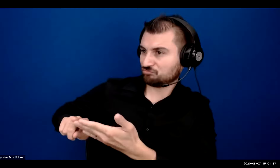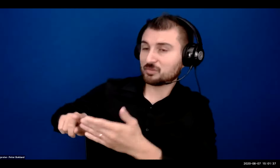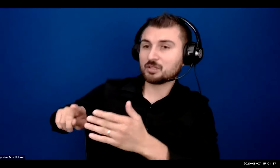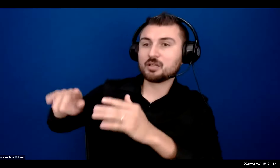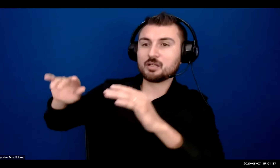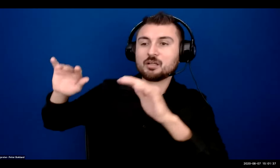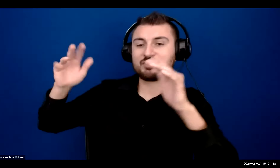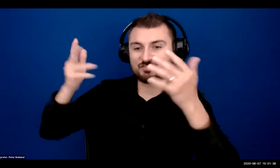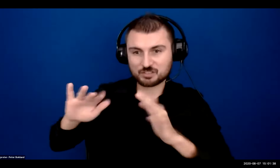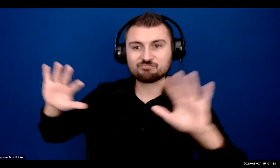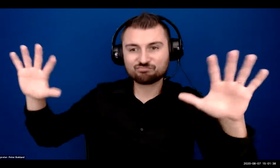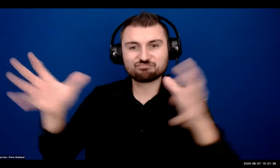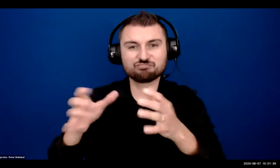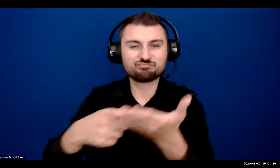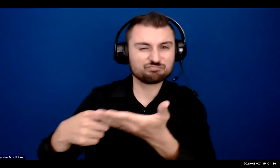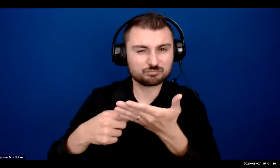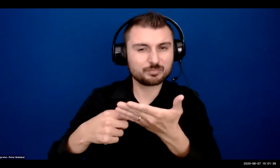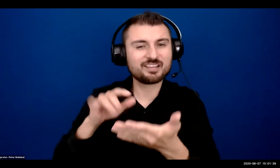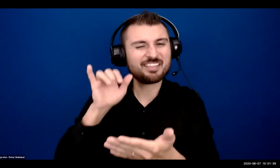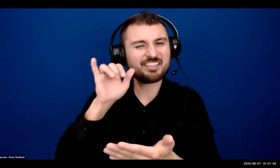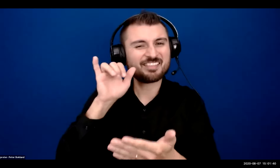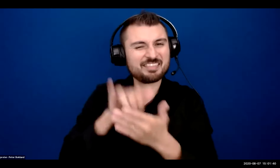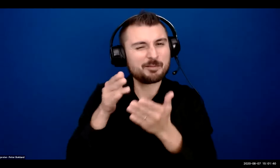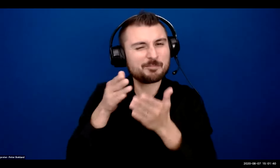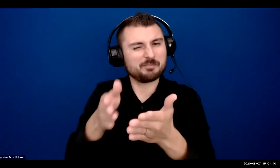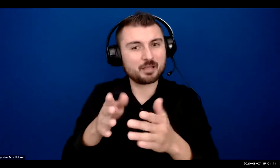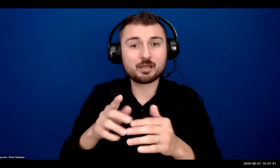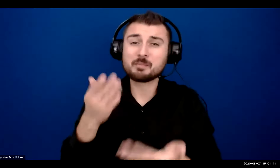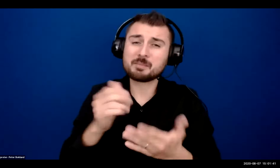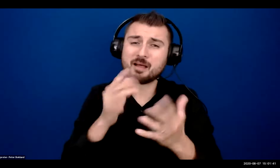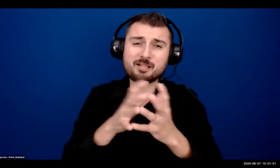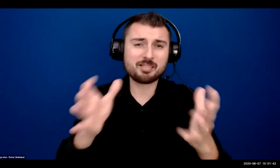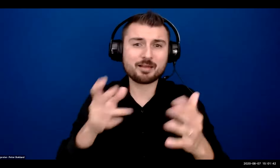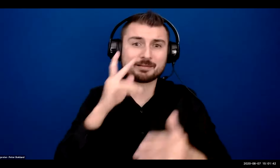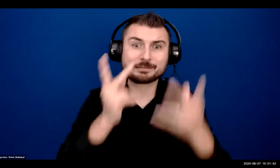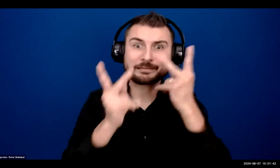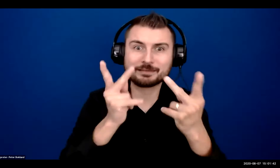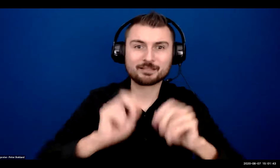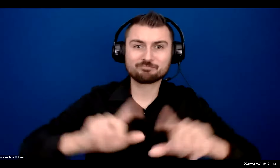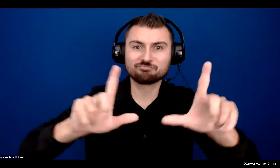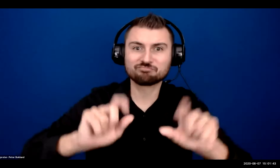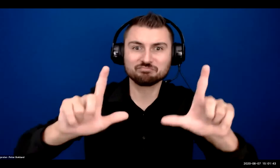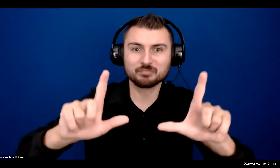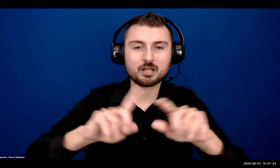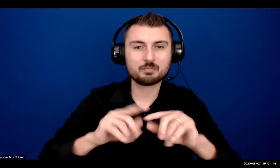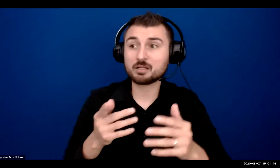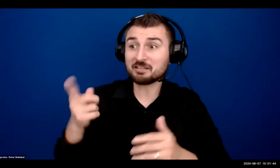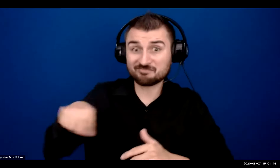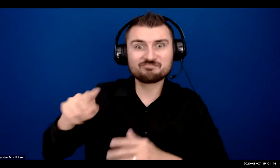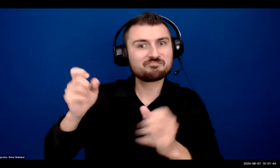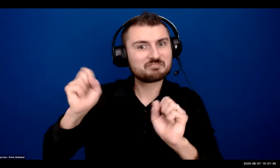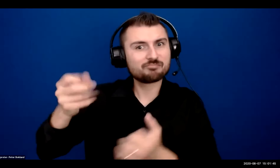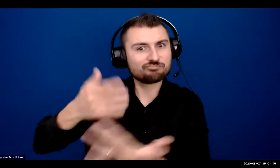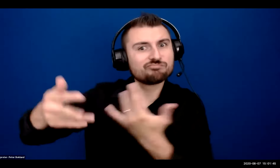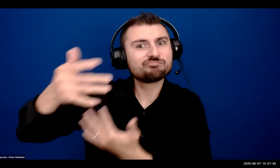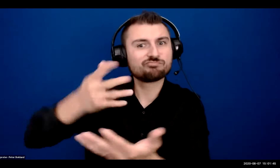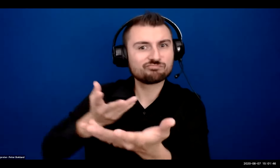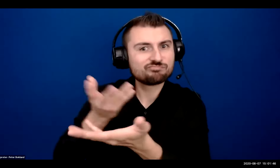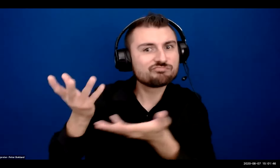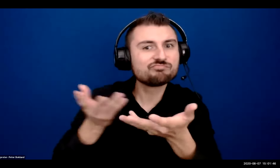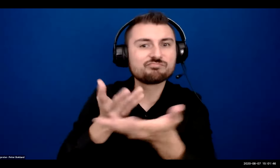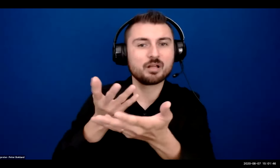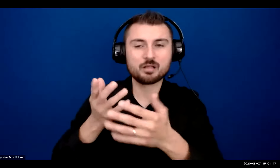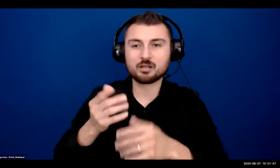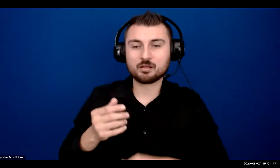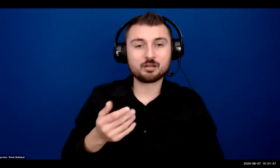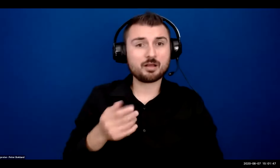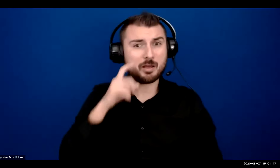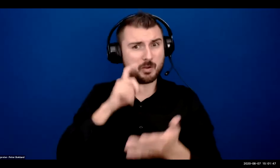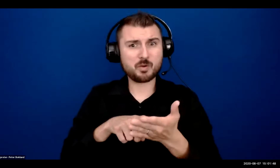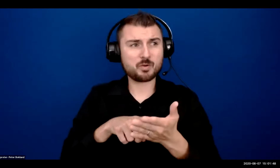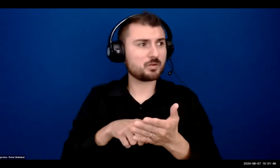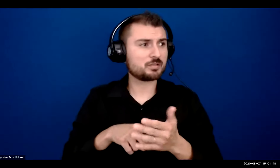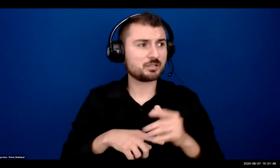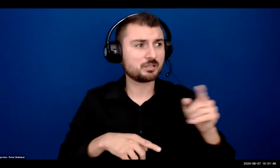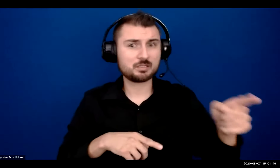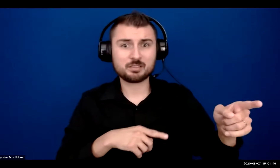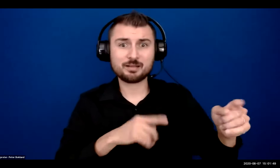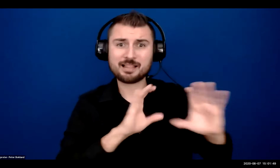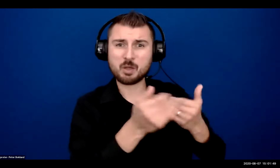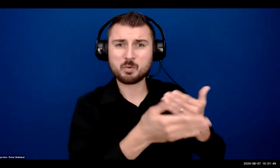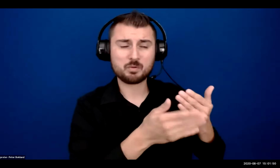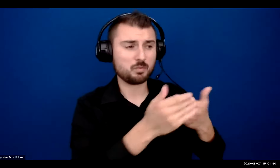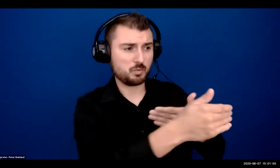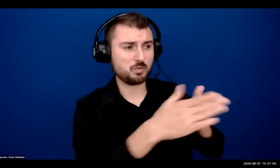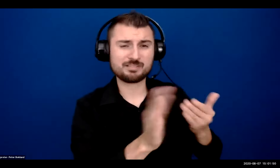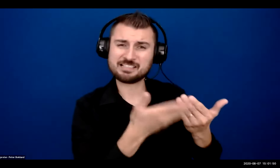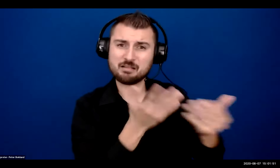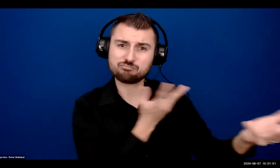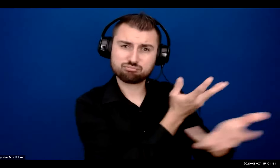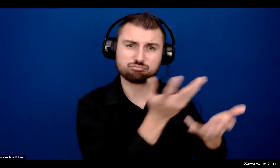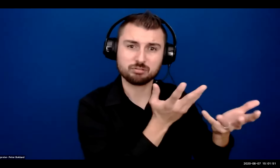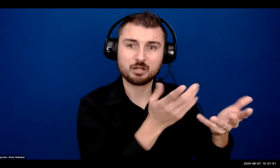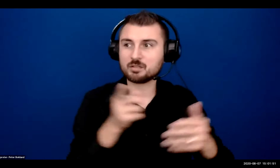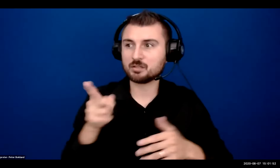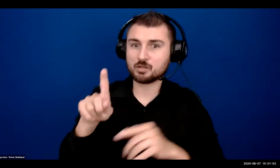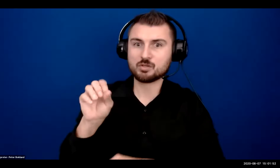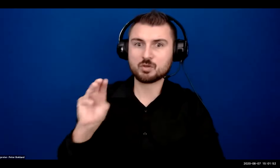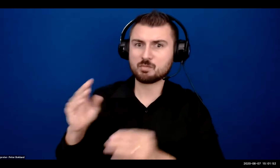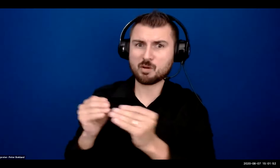So I've done the same with the Zoom sessions I ask a question and I say everybody A through J or whatever look at this. And then the others look at that and what did you find. And we talk about it that way